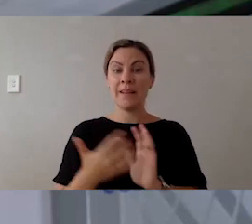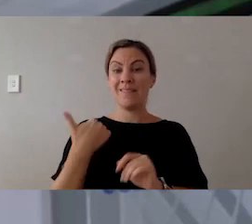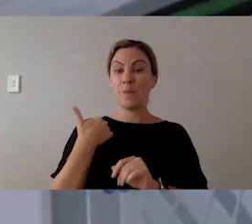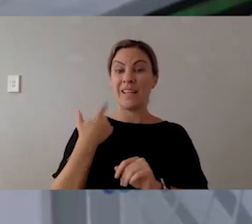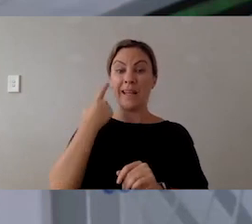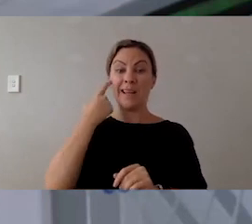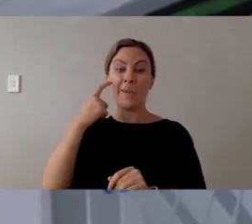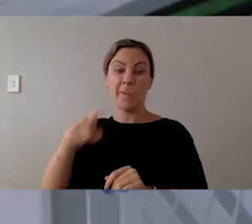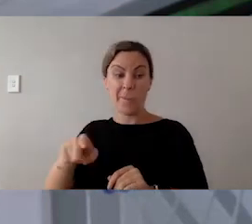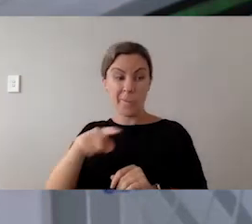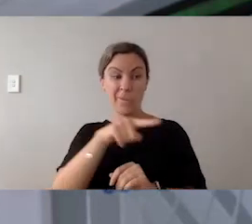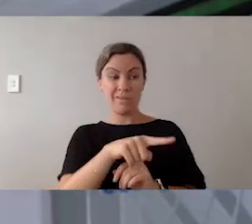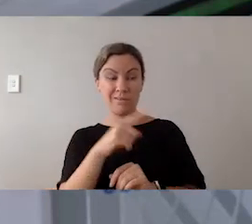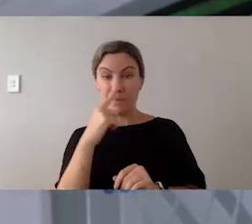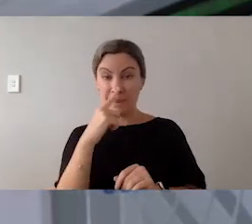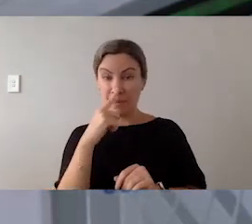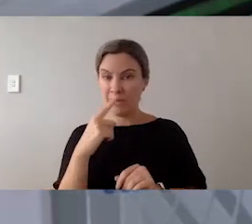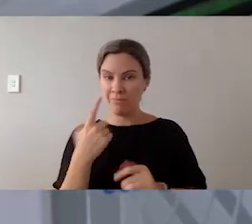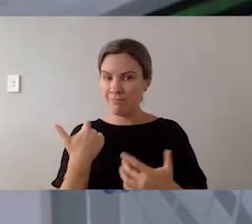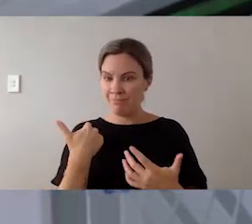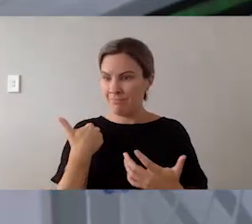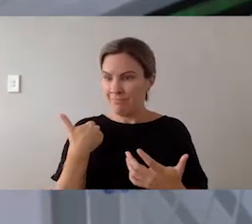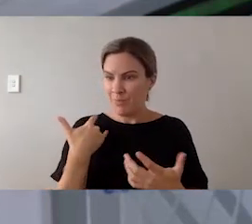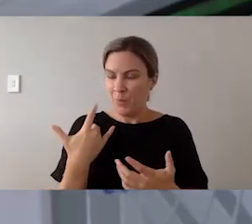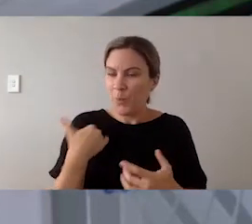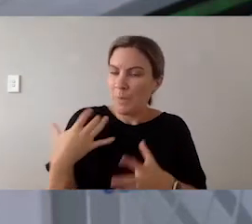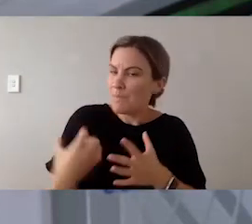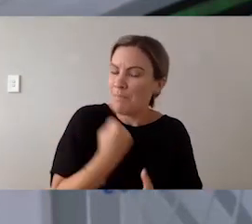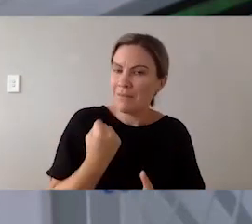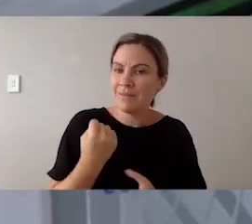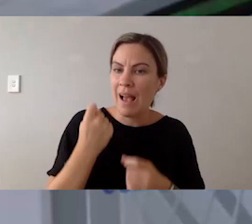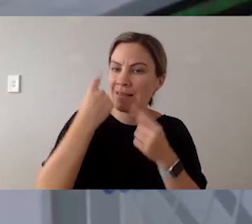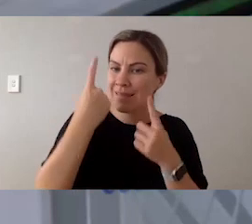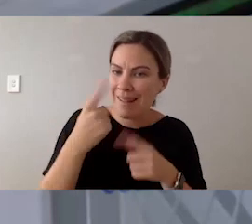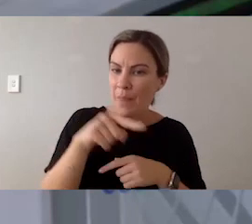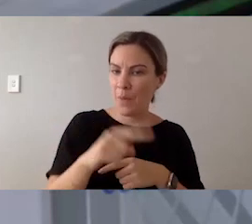We need to be careful here to understand our people and where they are on that line. Our people are suffering and in crisis. And I know